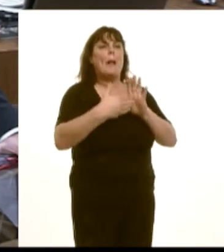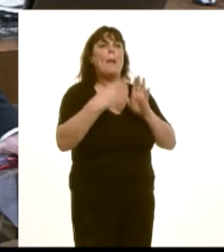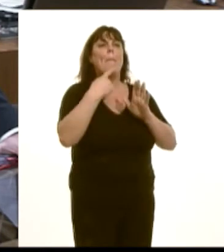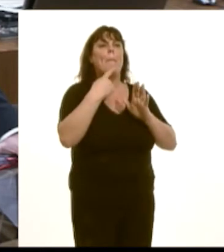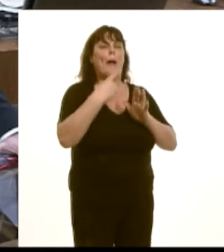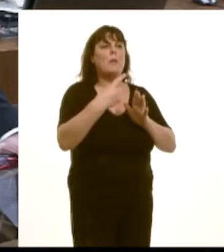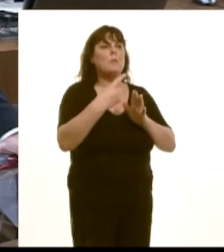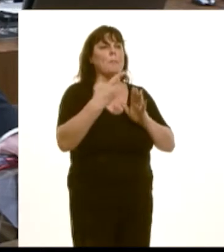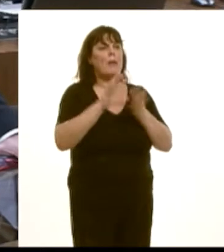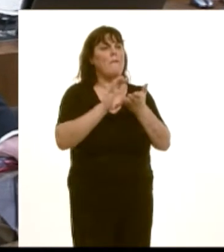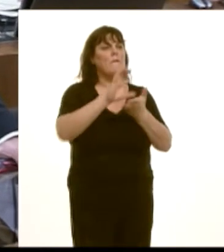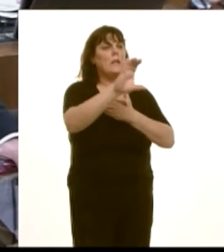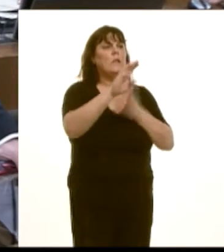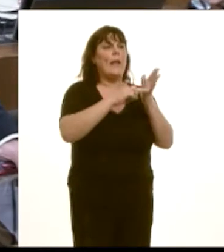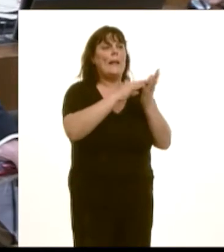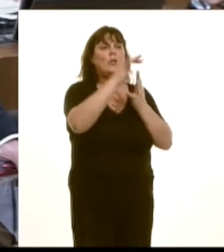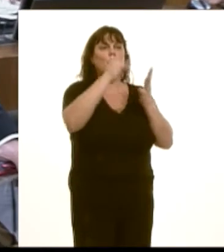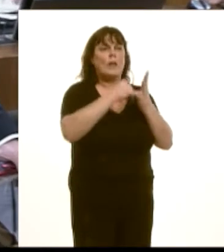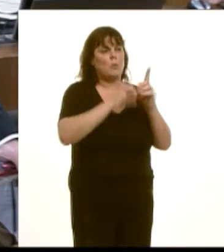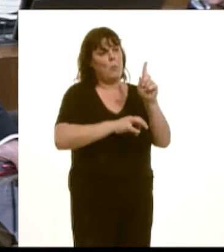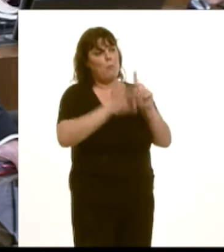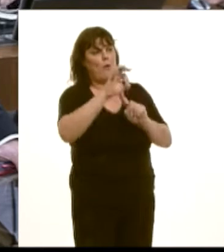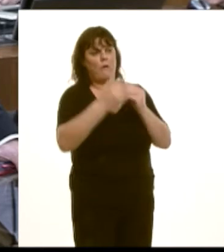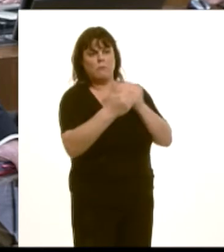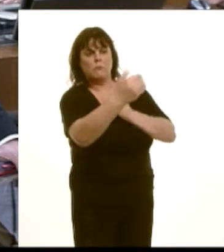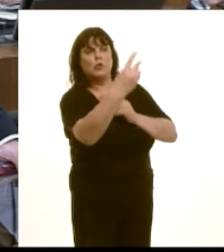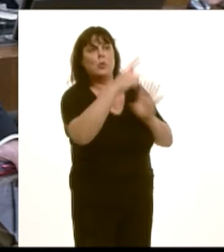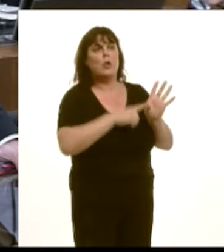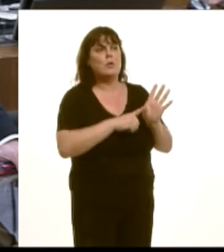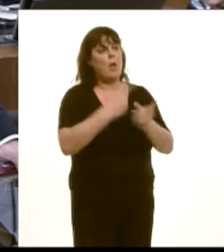the next two years. We expect that to have a positive effect, while of course recognising